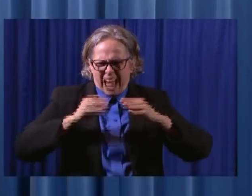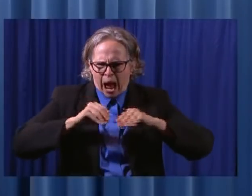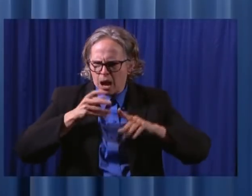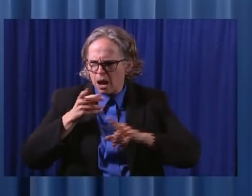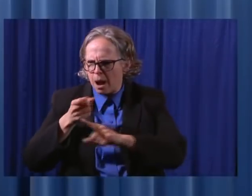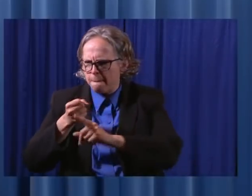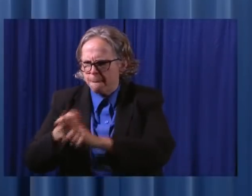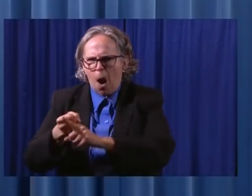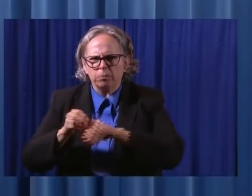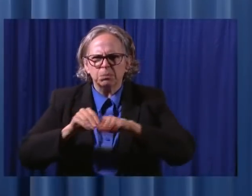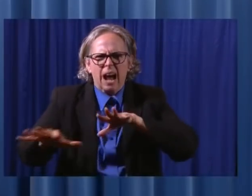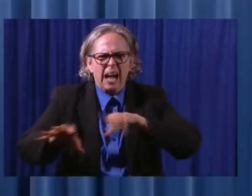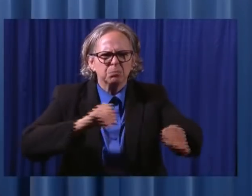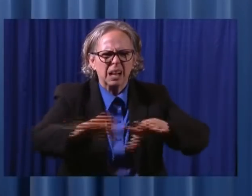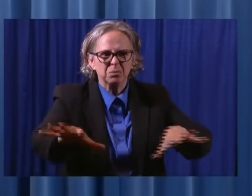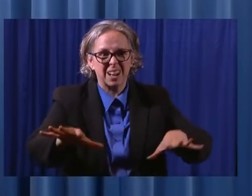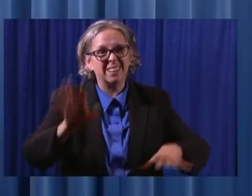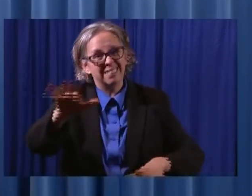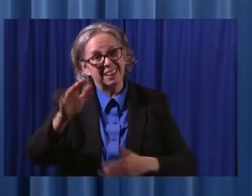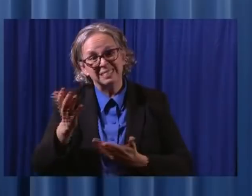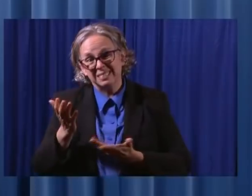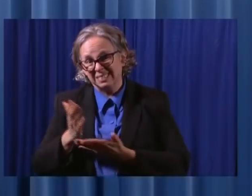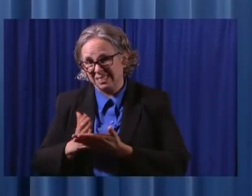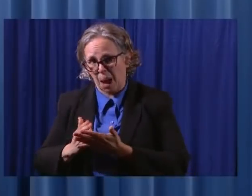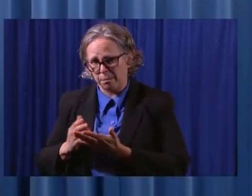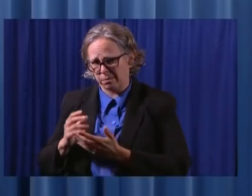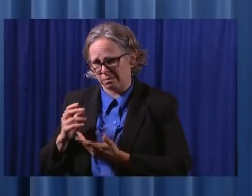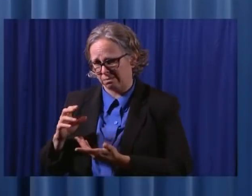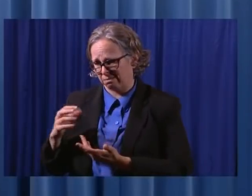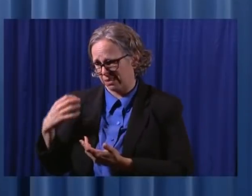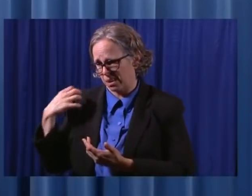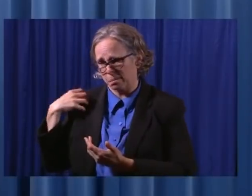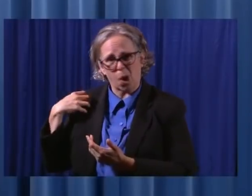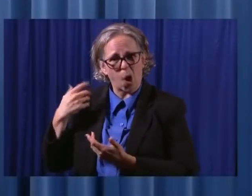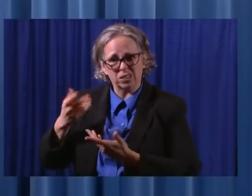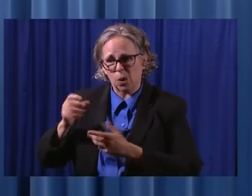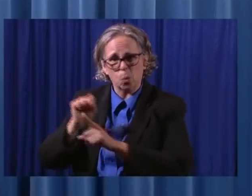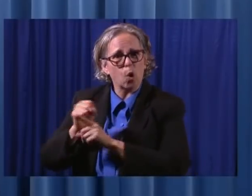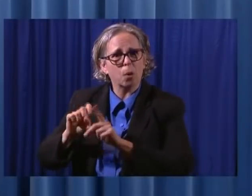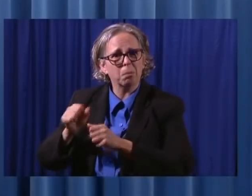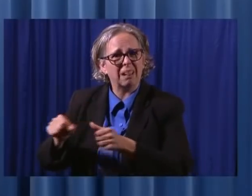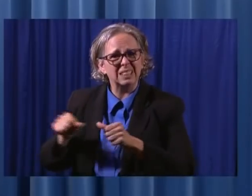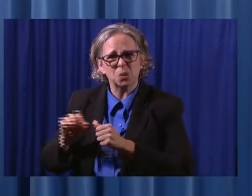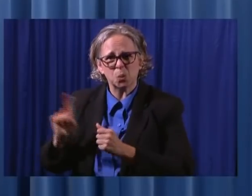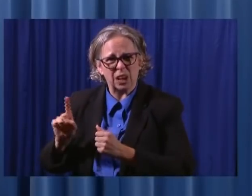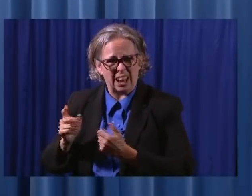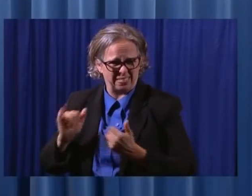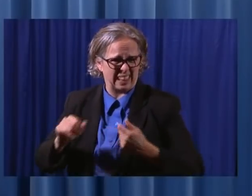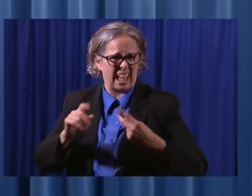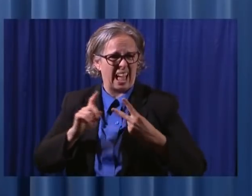WHERE PEOPLE ARE GATHERING. AND SHOUTING ALSO PRESENTS A PARTICULAR RISK AND THE VIRUS IS SPREADING, AND SOME PLACES,